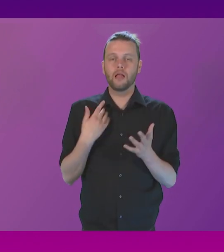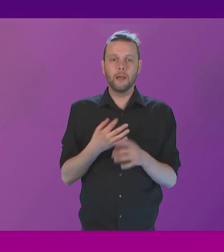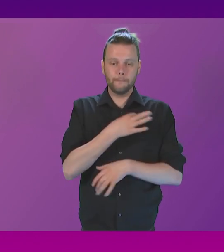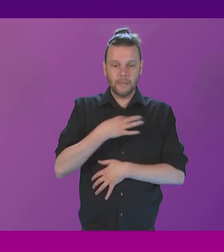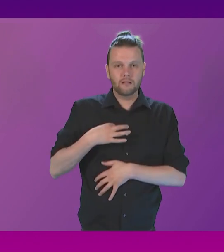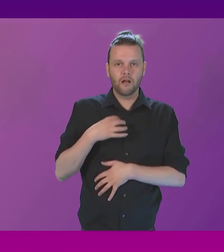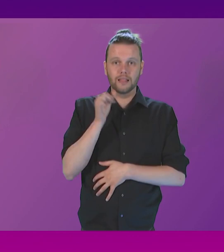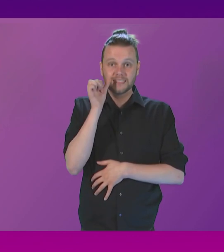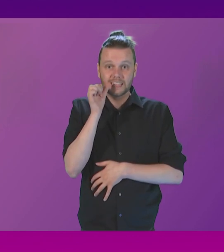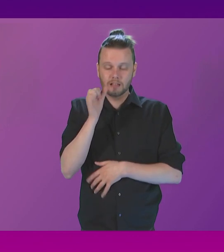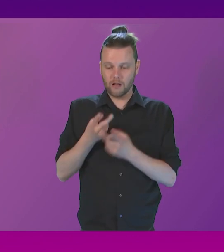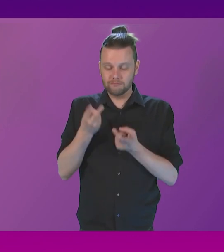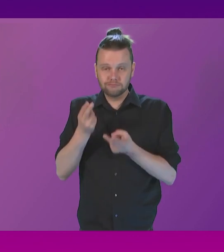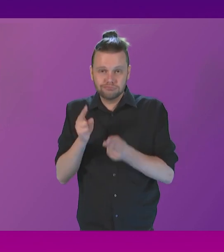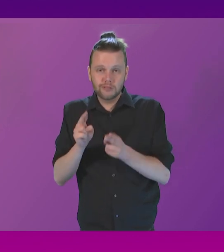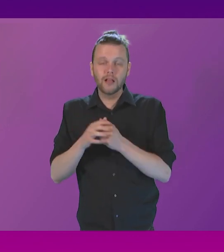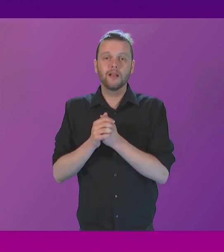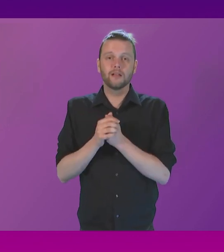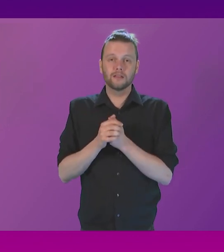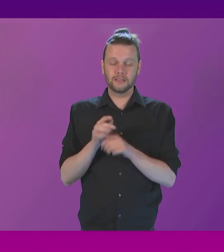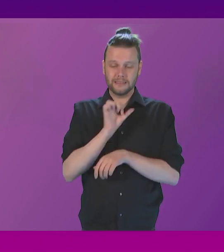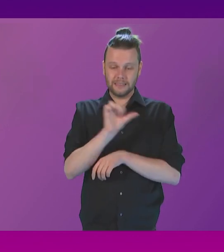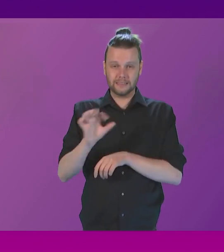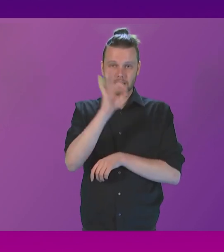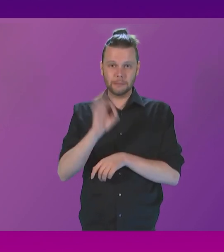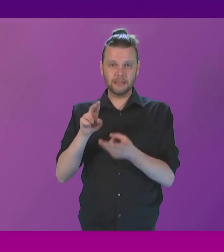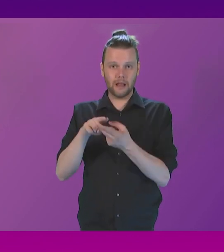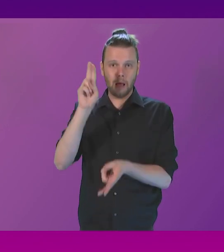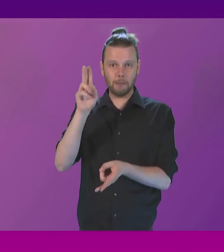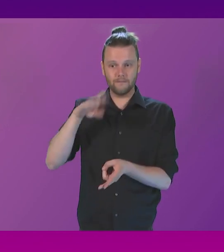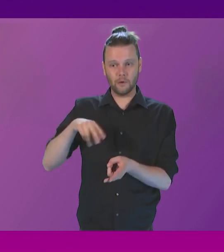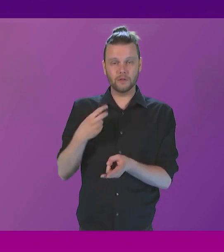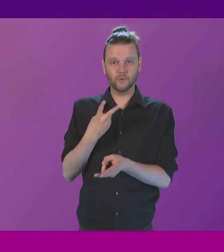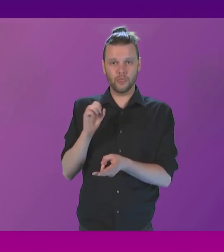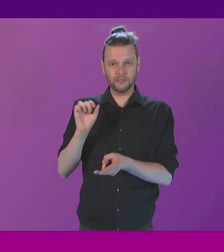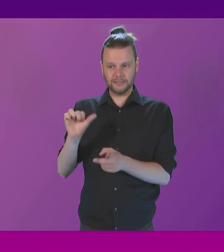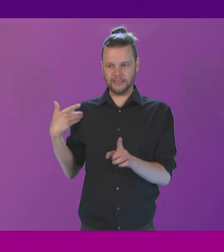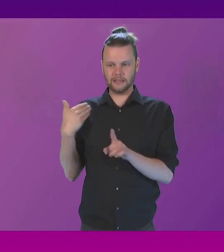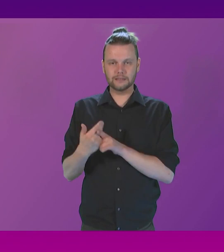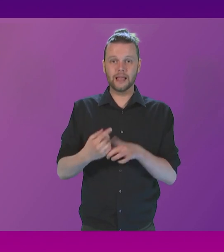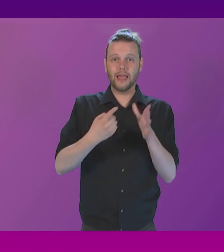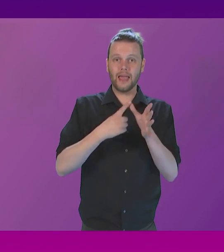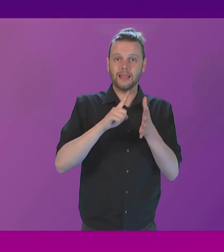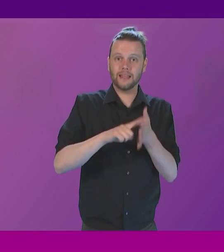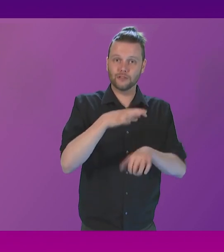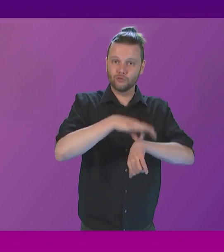dental consultants is at a record high and is up by 66 per cent since 2006, and the number of consultants in accident and emergency departments, where we know there is